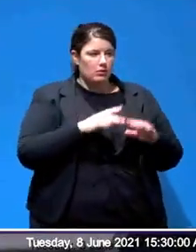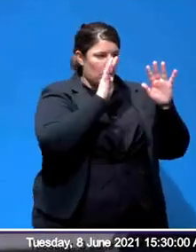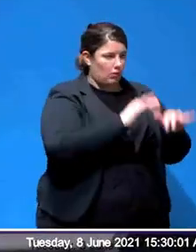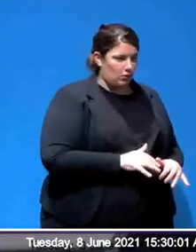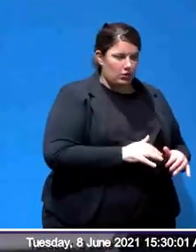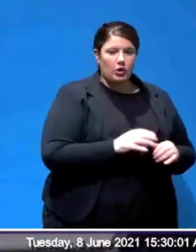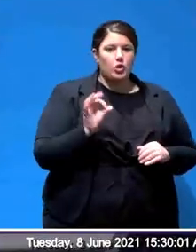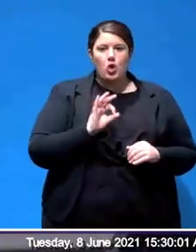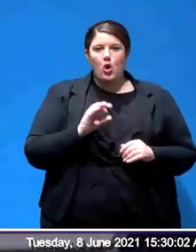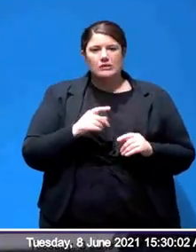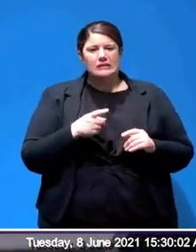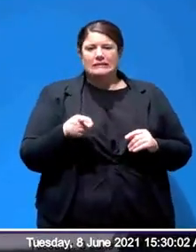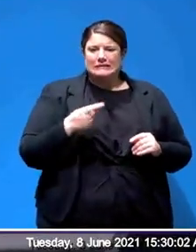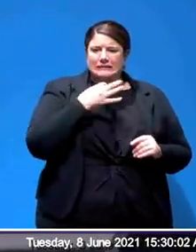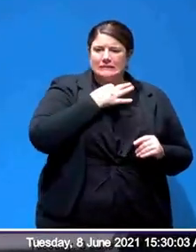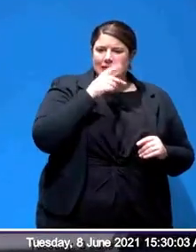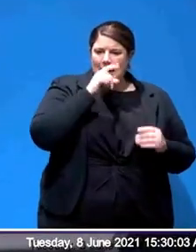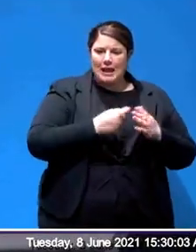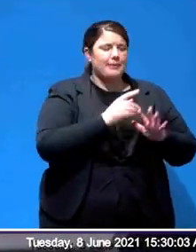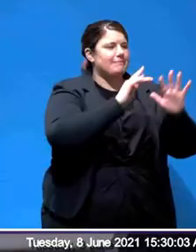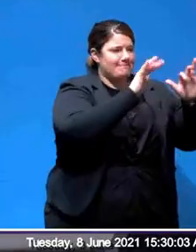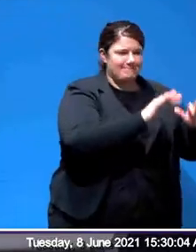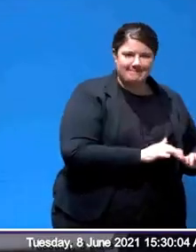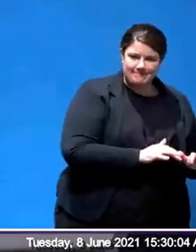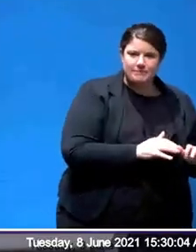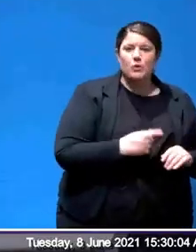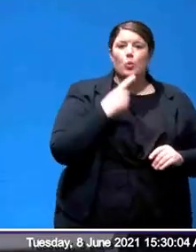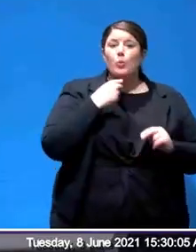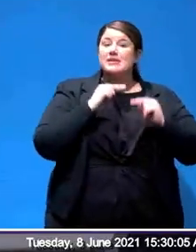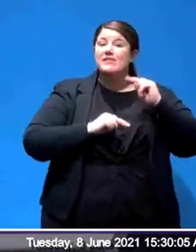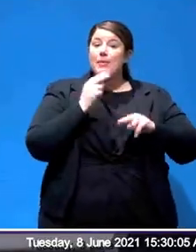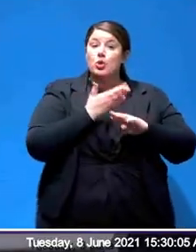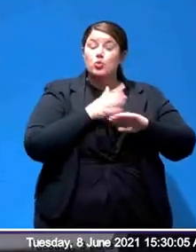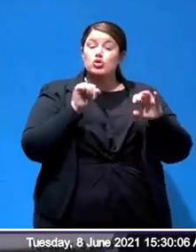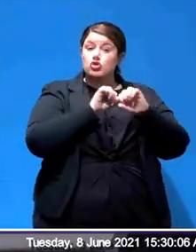When I developed the new structure and we had a Manager of Quality and